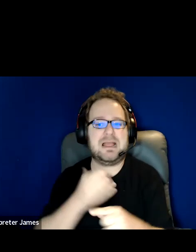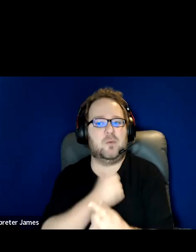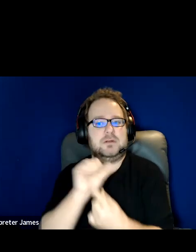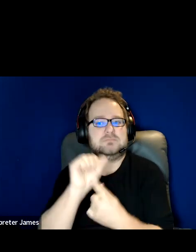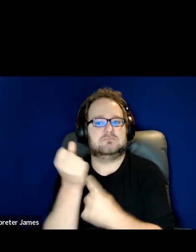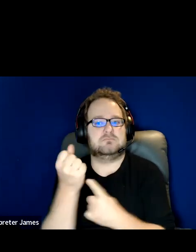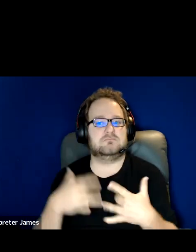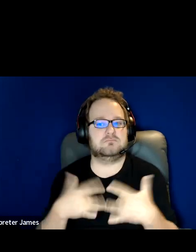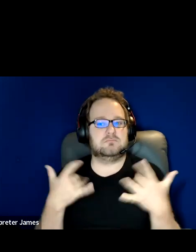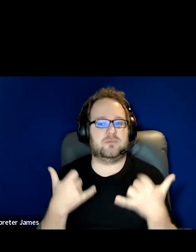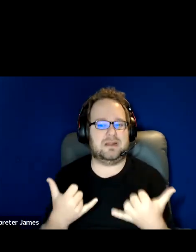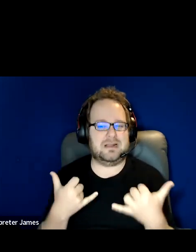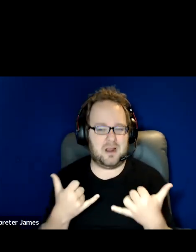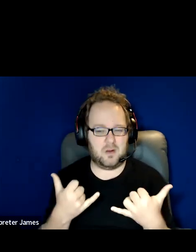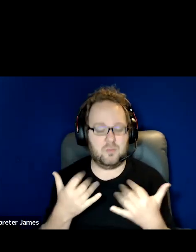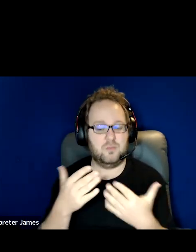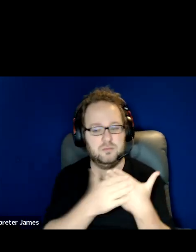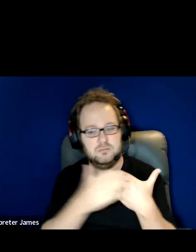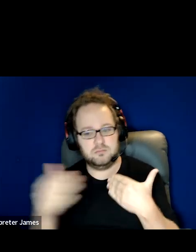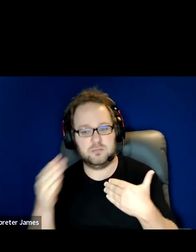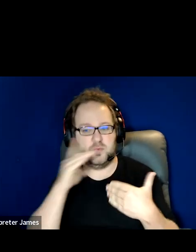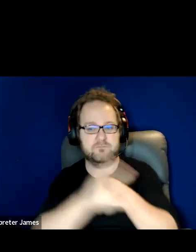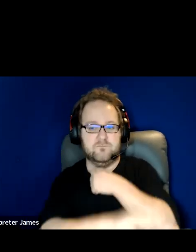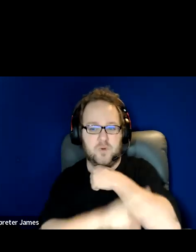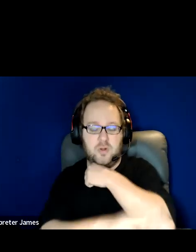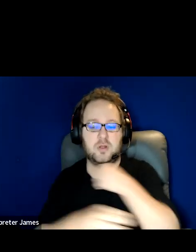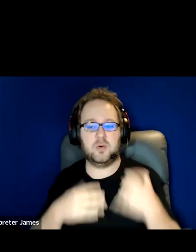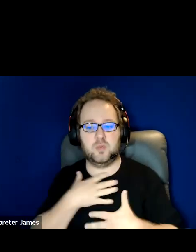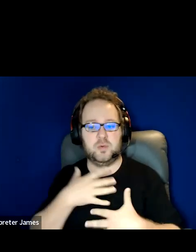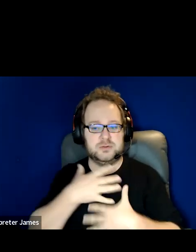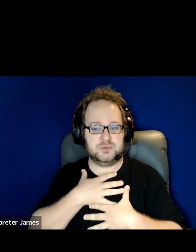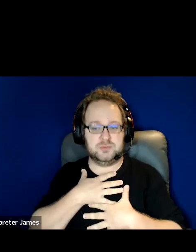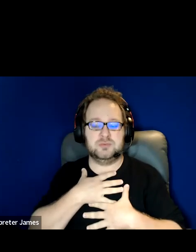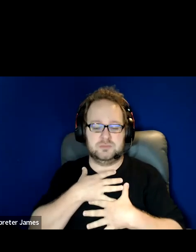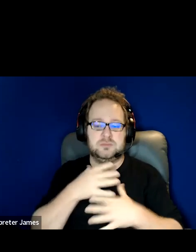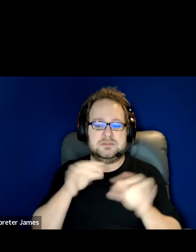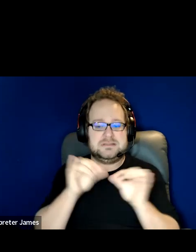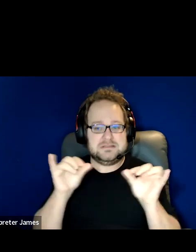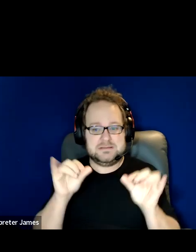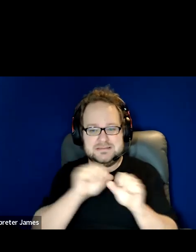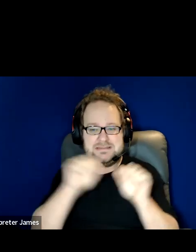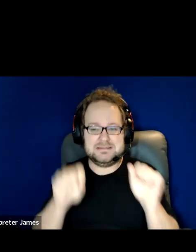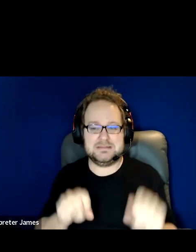the midst of the fallen winter respiratory season and what vaccination efforts are underway,